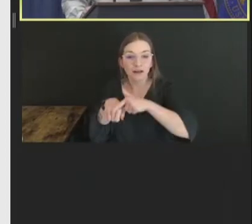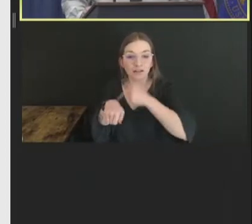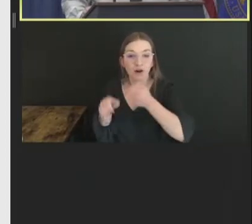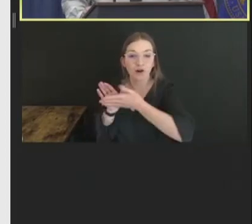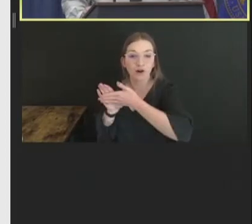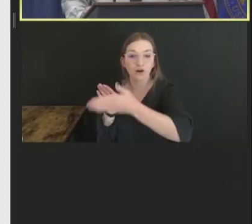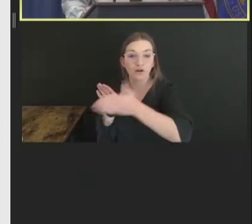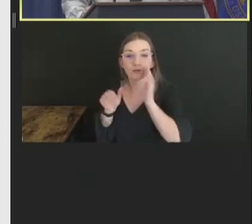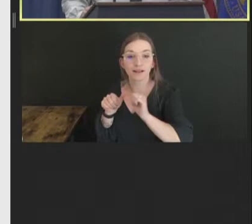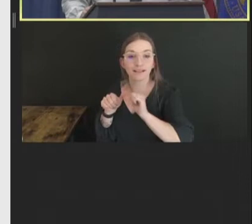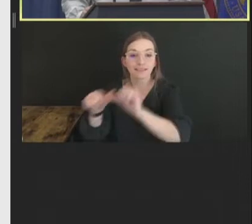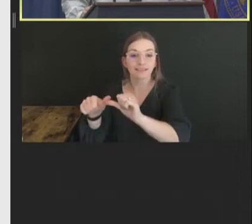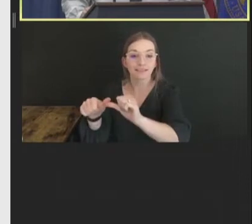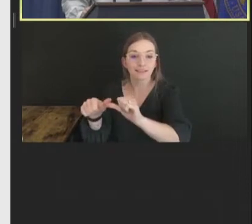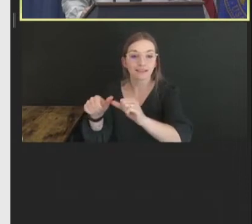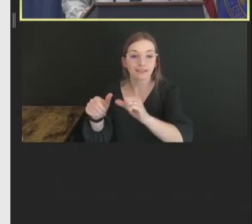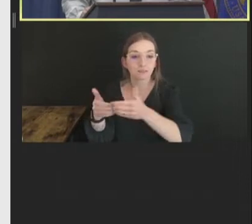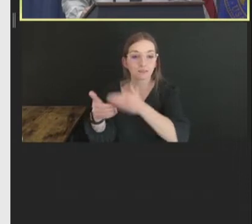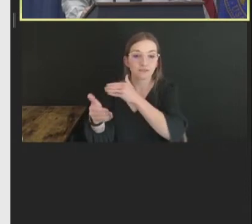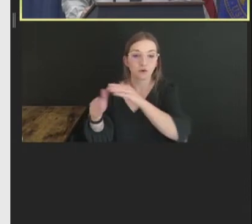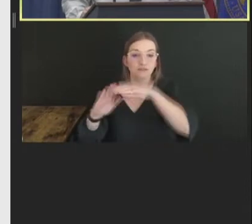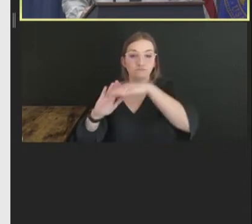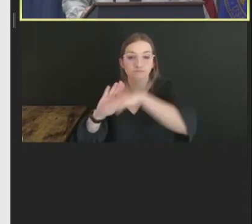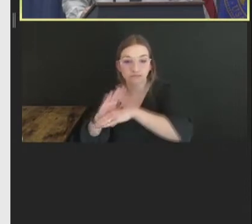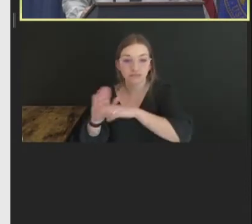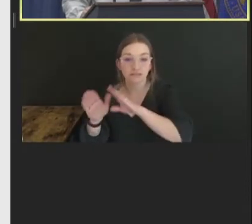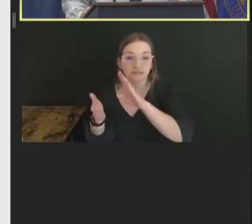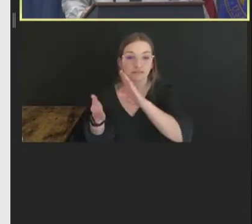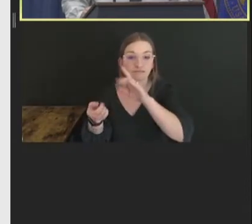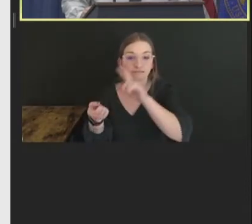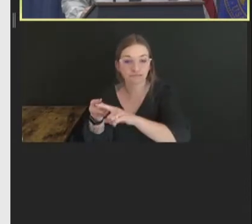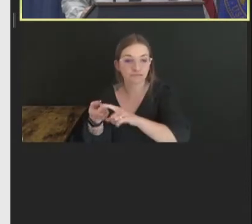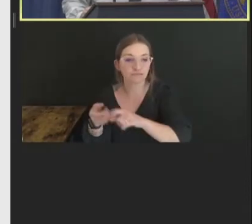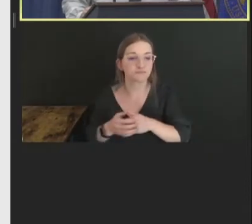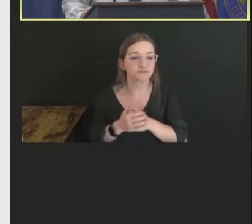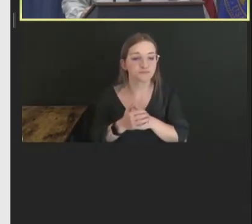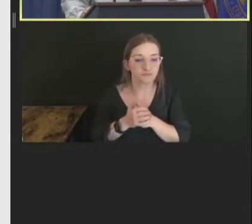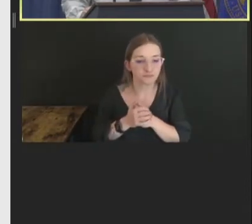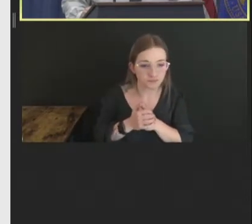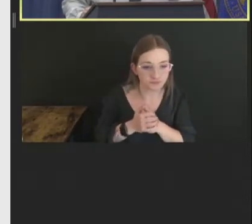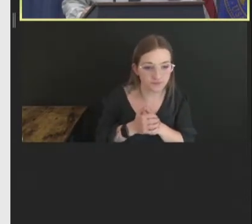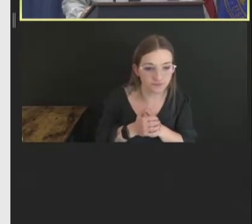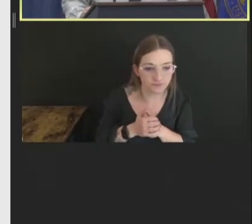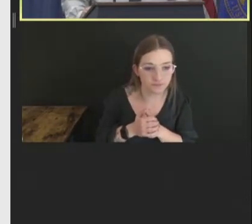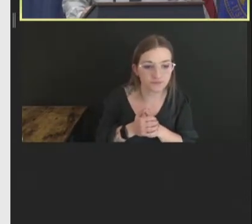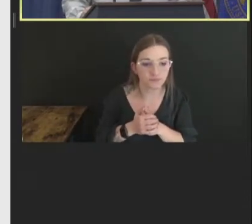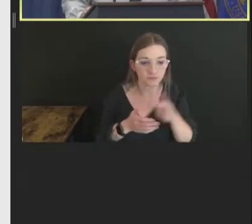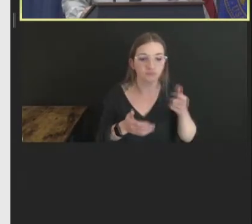Infection as an exposure needs to be considered. We don't recommend infection as a substitute for